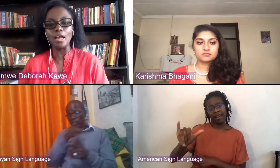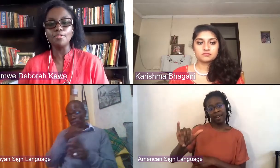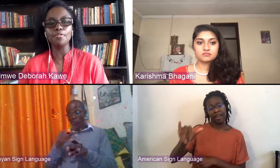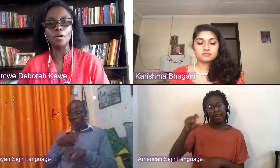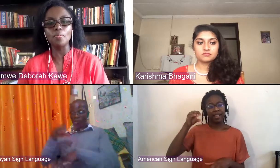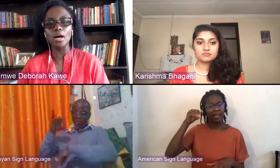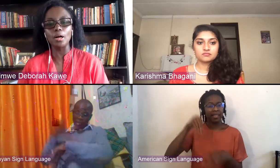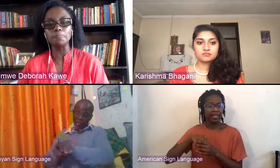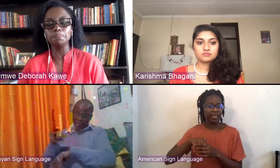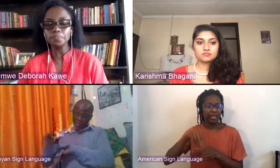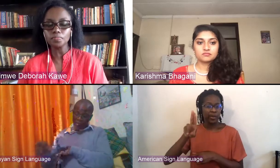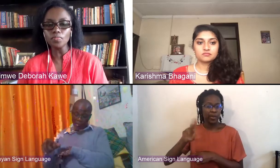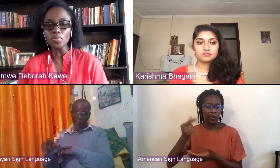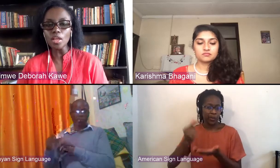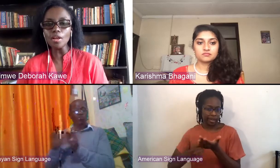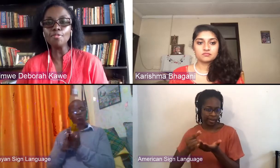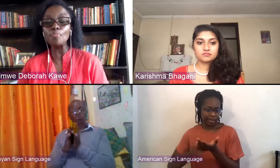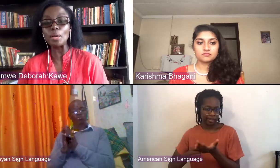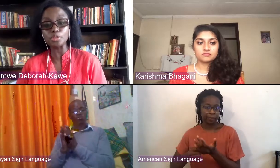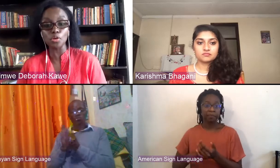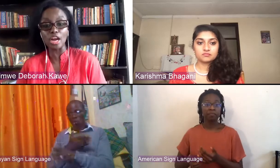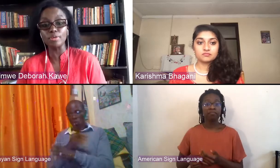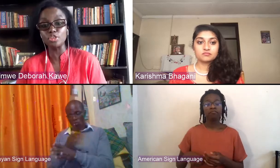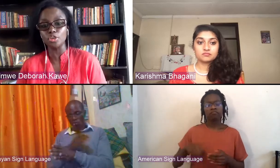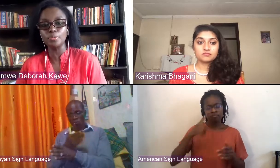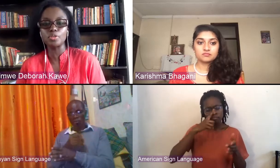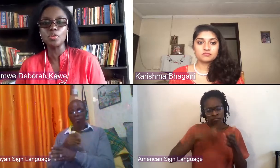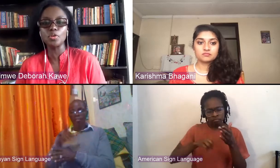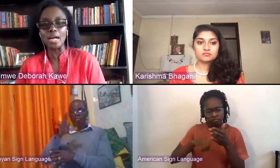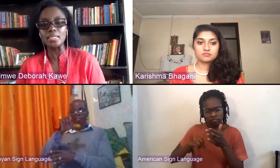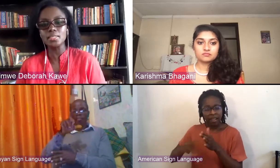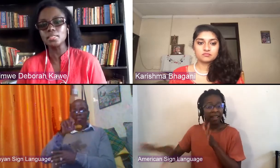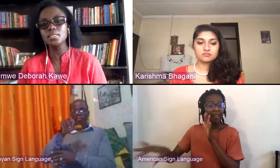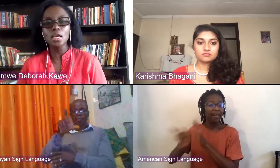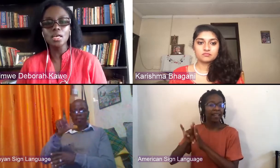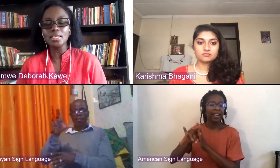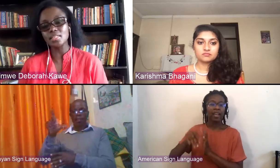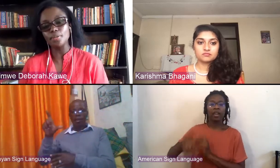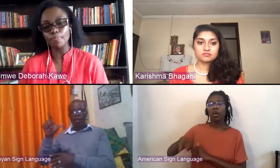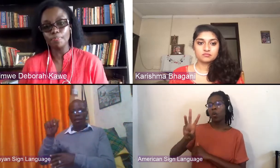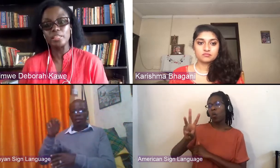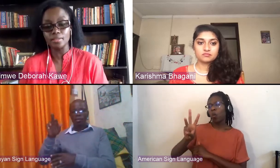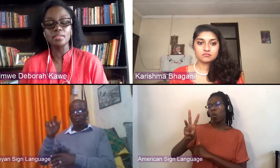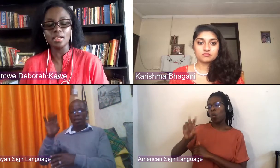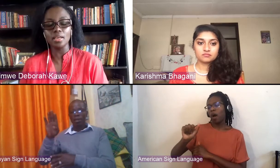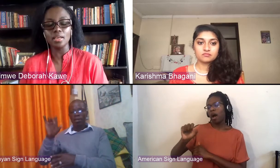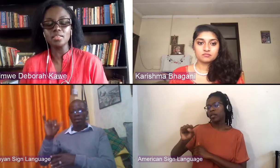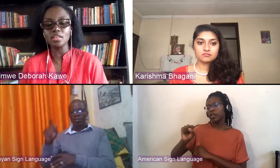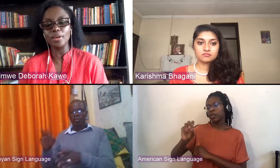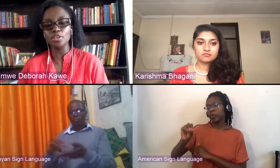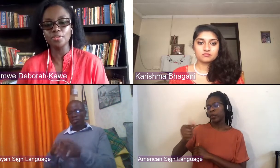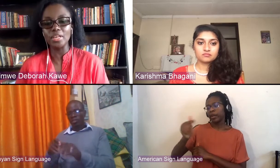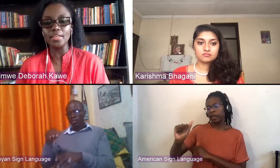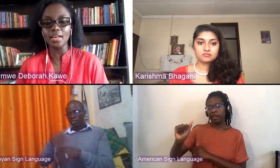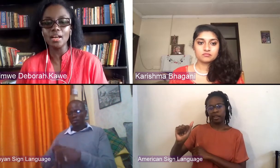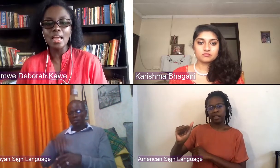from the Busoga region. Busoga is in the Eastern part of Uganda.